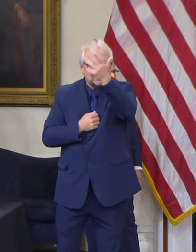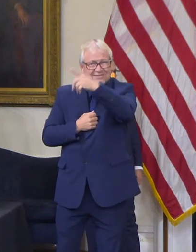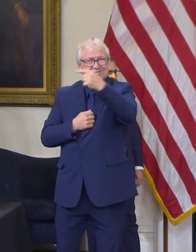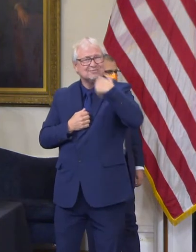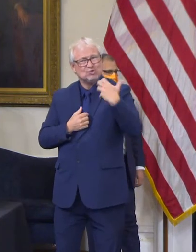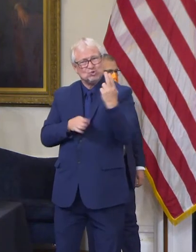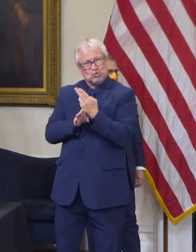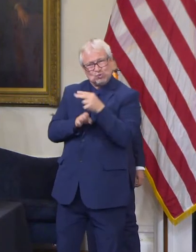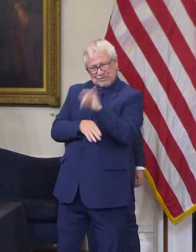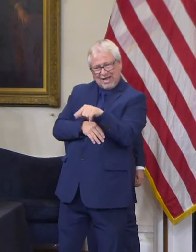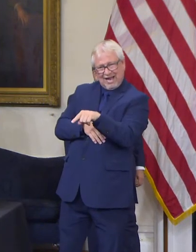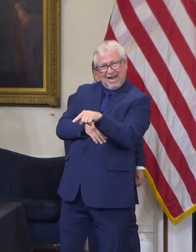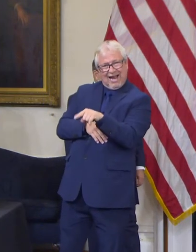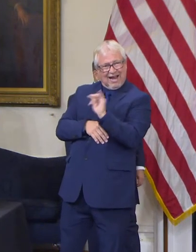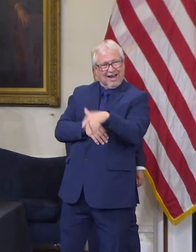take actions to step up their utilization of